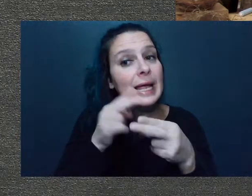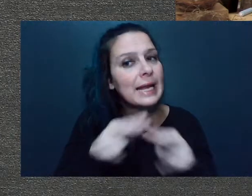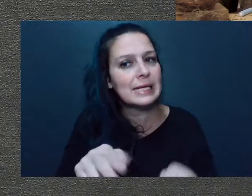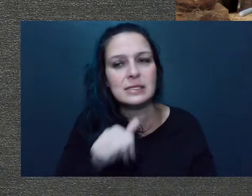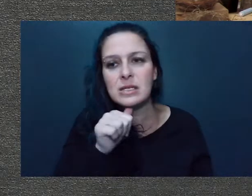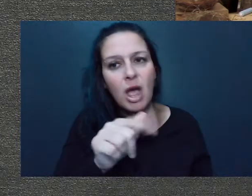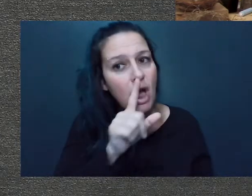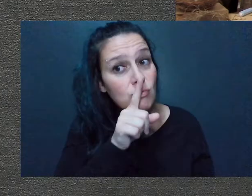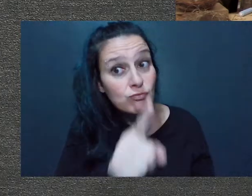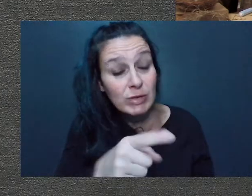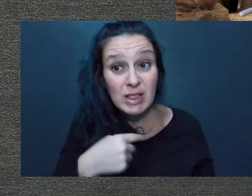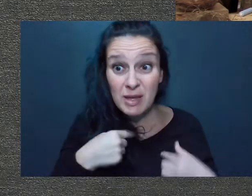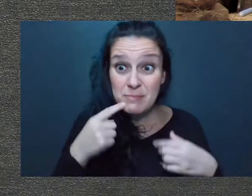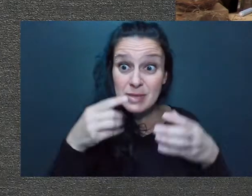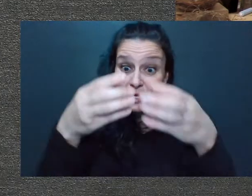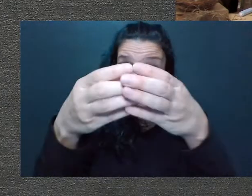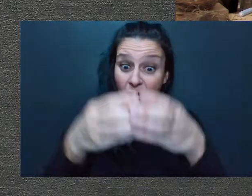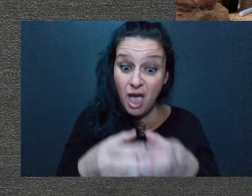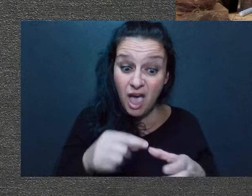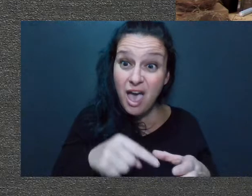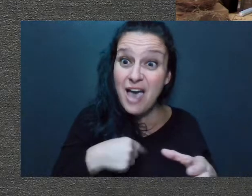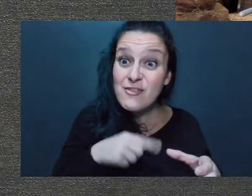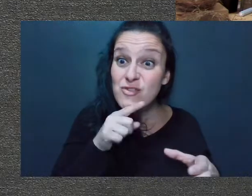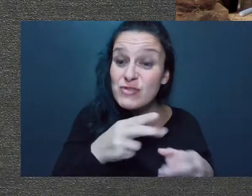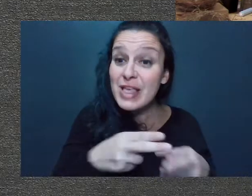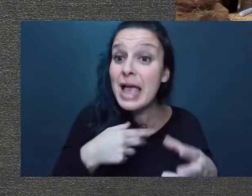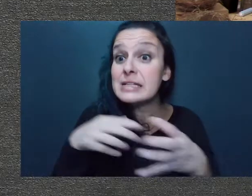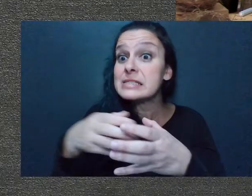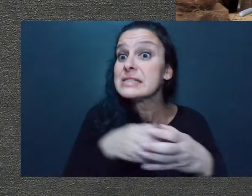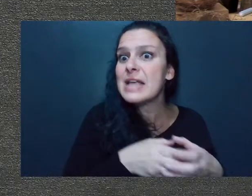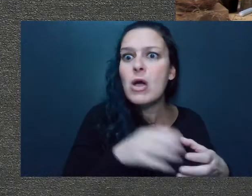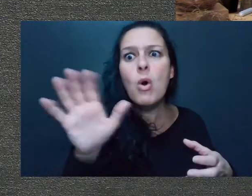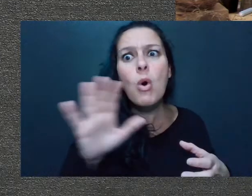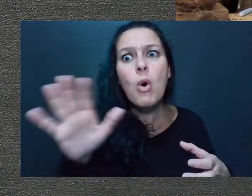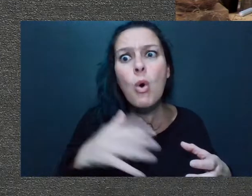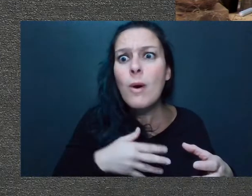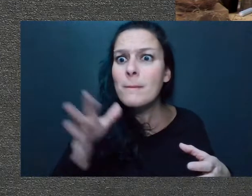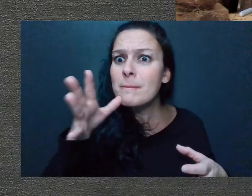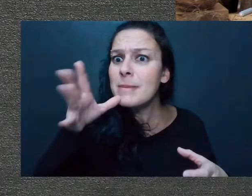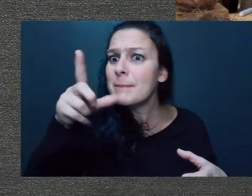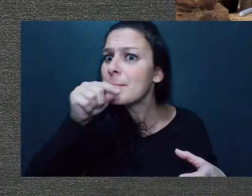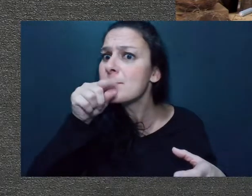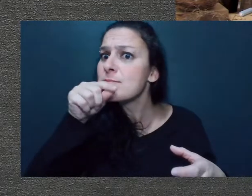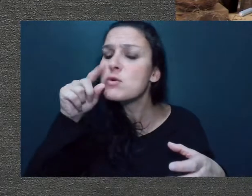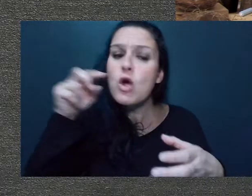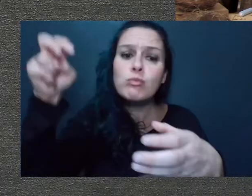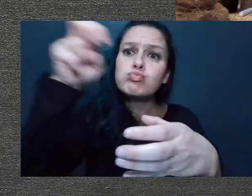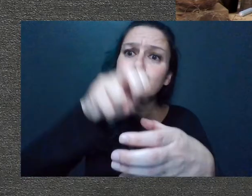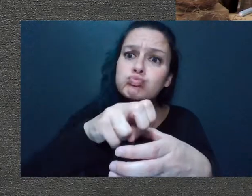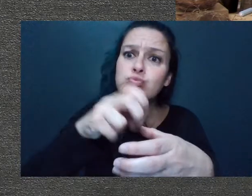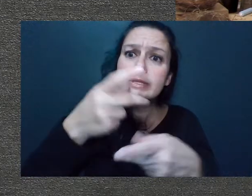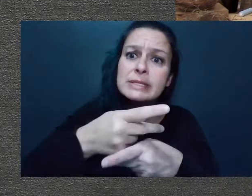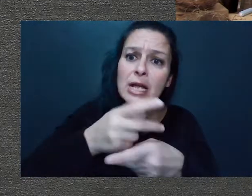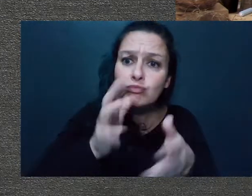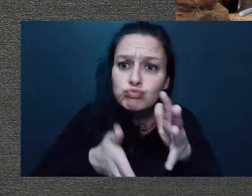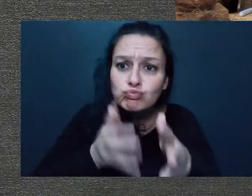These are not real. I would never take a nest that had real eggs in it because the mommy is what sits on them and takes care of them.